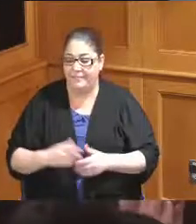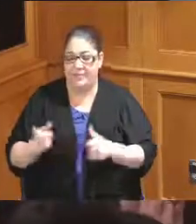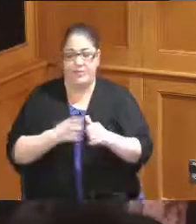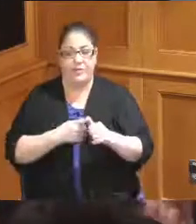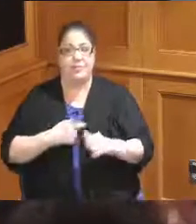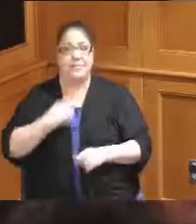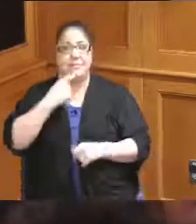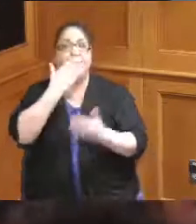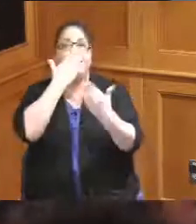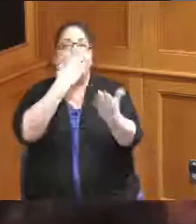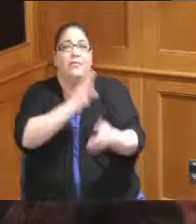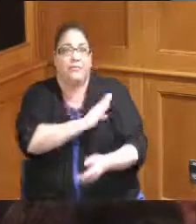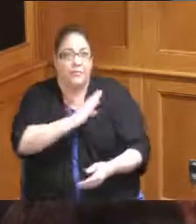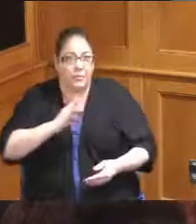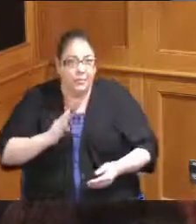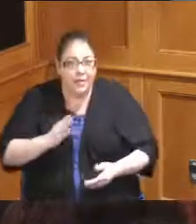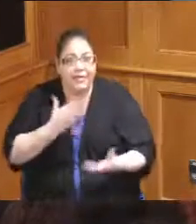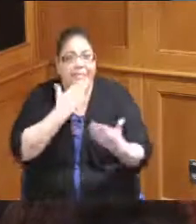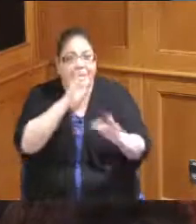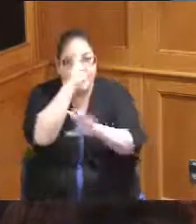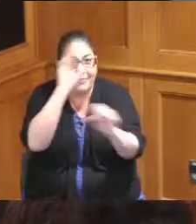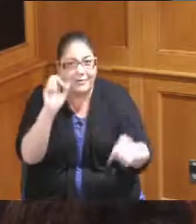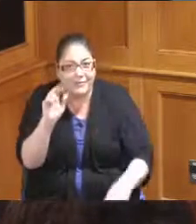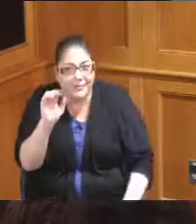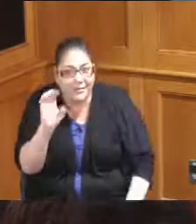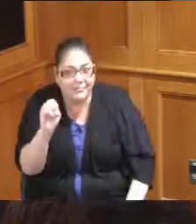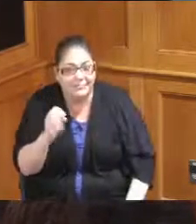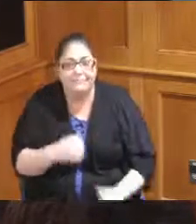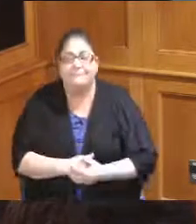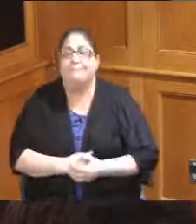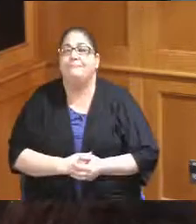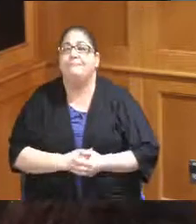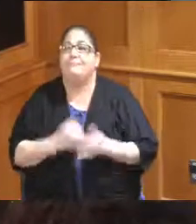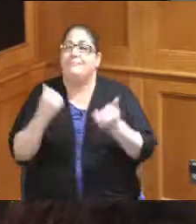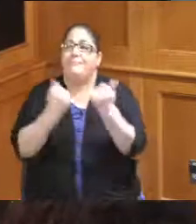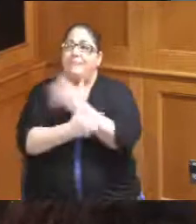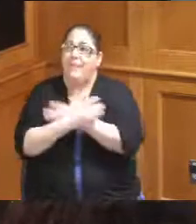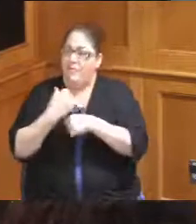you to the Board thank you President Reece and everyone that was able to make this possible for